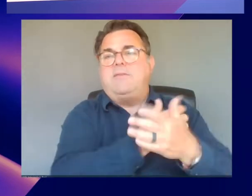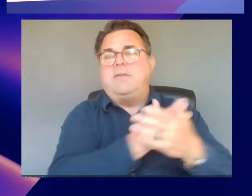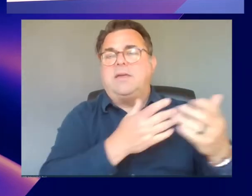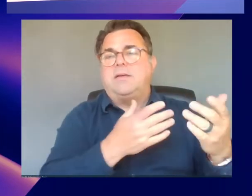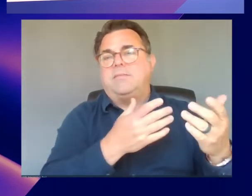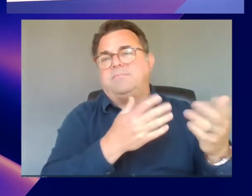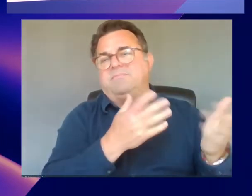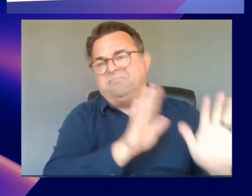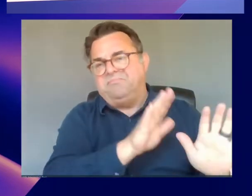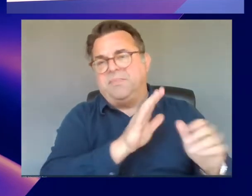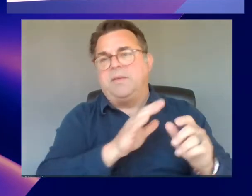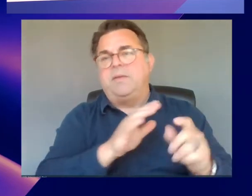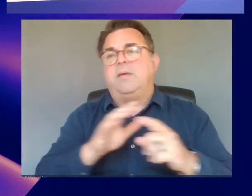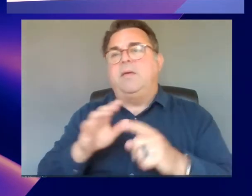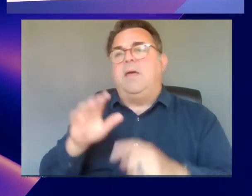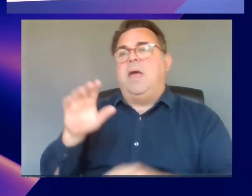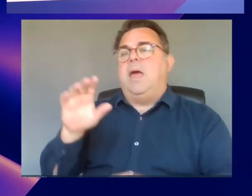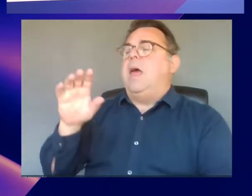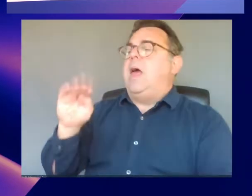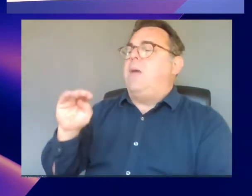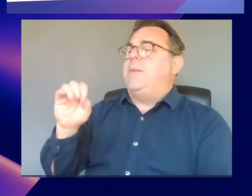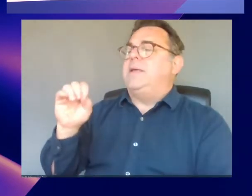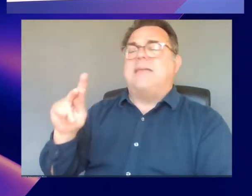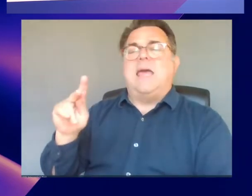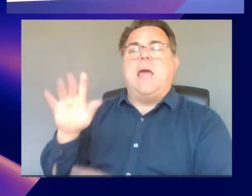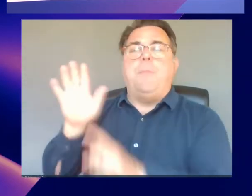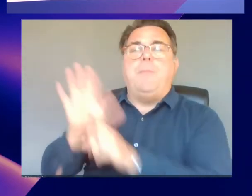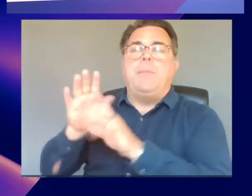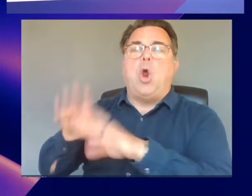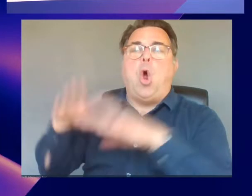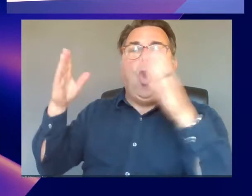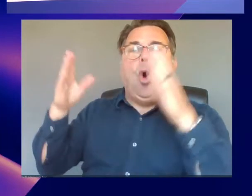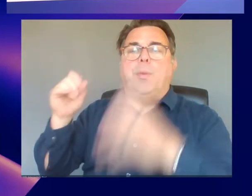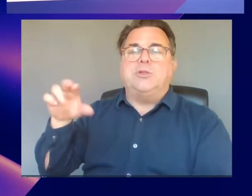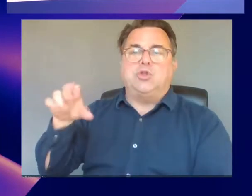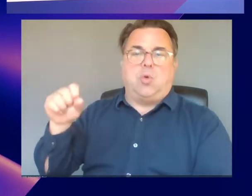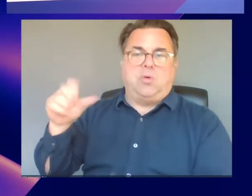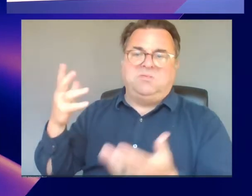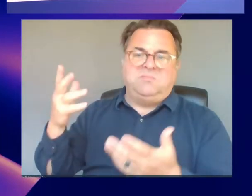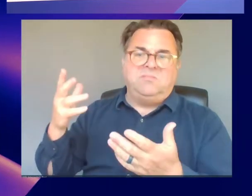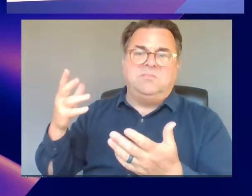whereas MSK is a popular open source Apache Kafka, and it is a managed services.